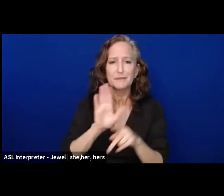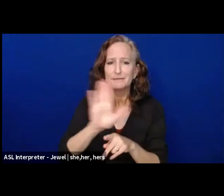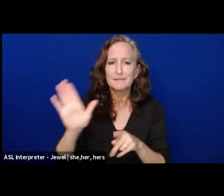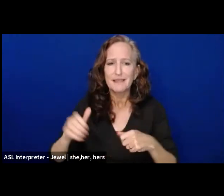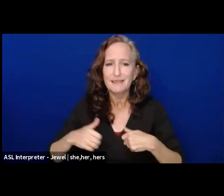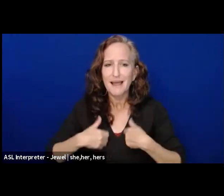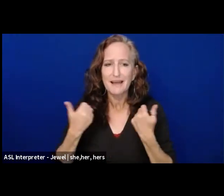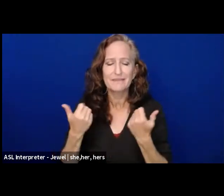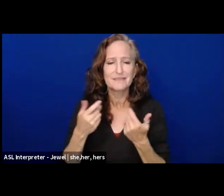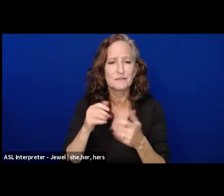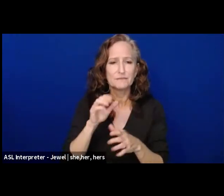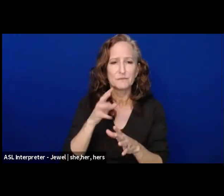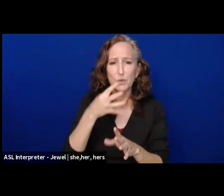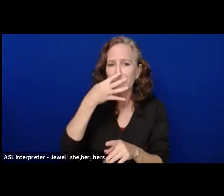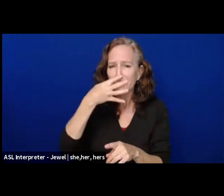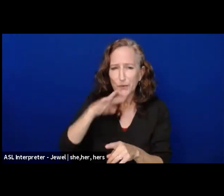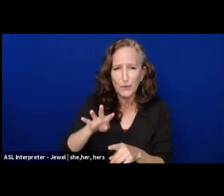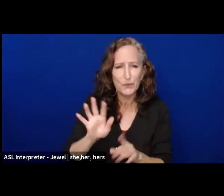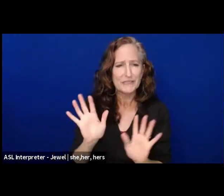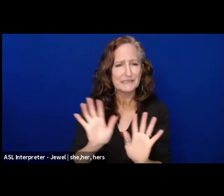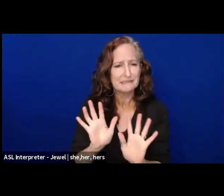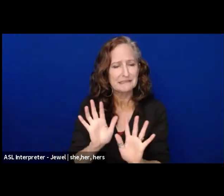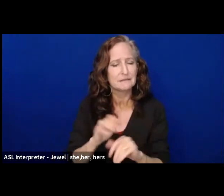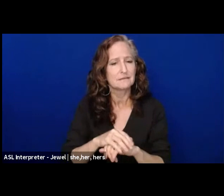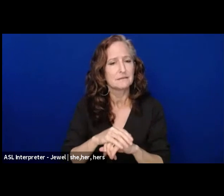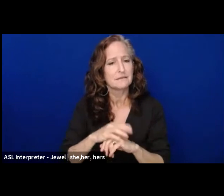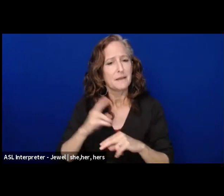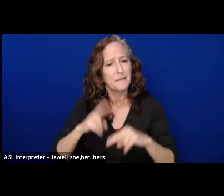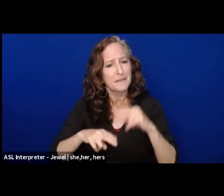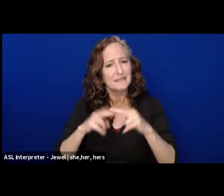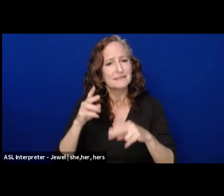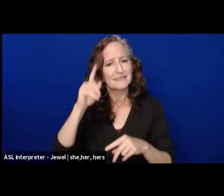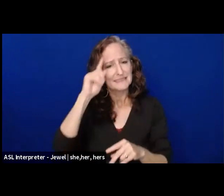Build that kind of psychological safety in your meetings and on your teams where